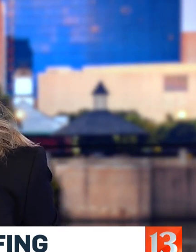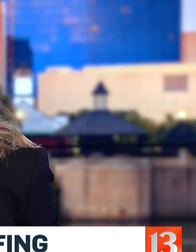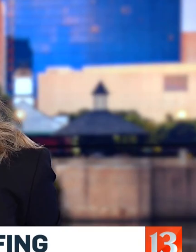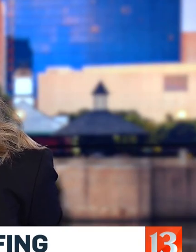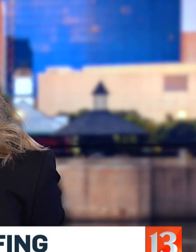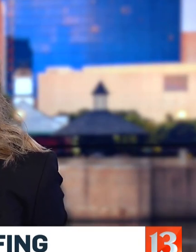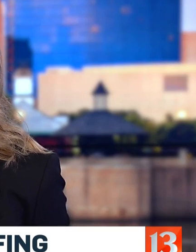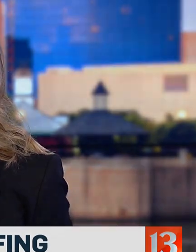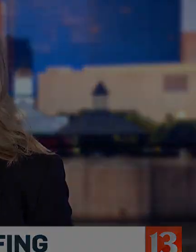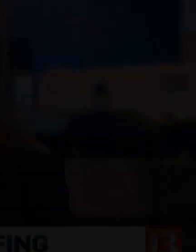5:00.